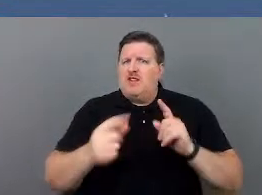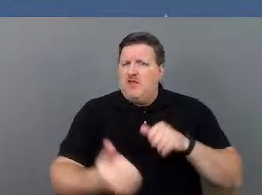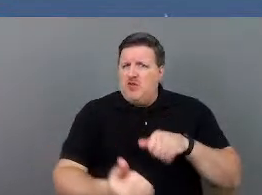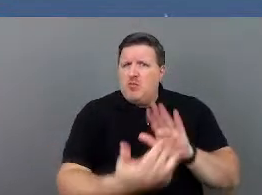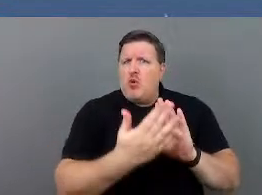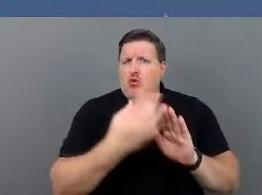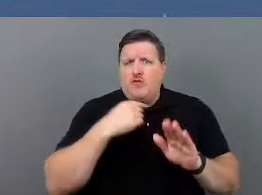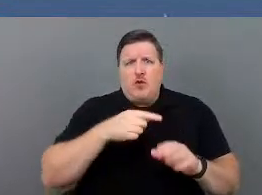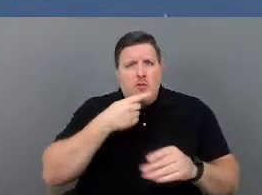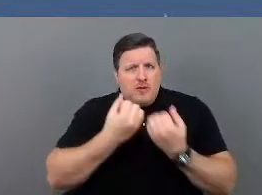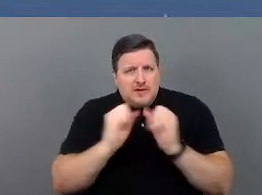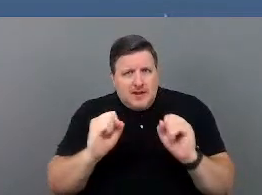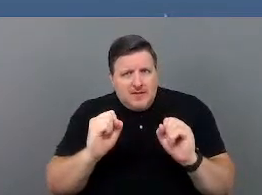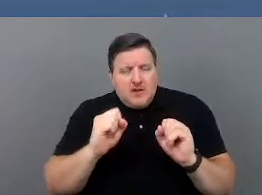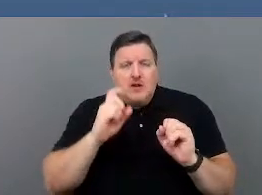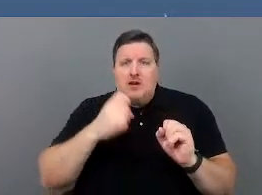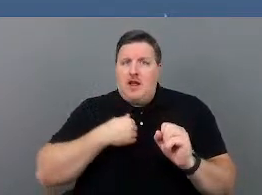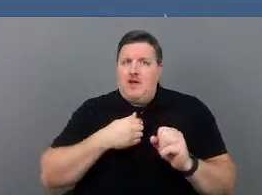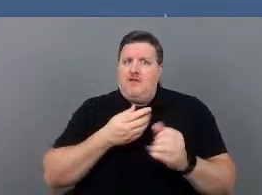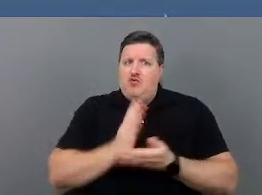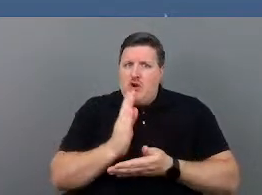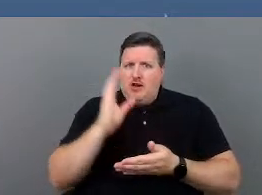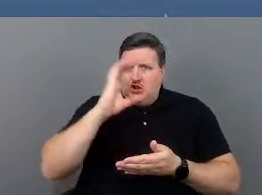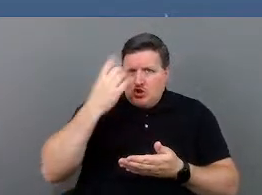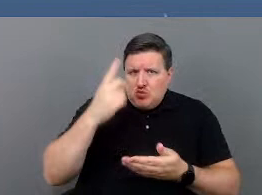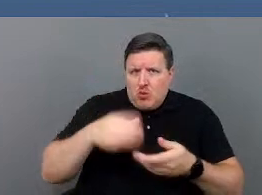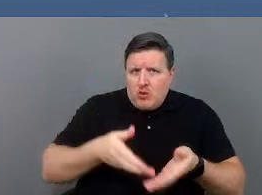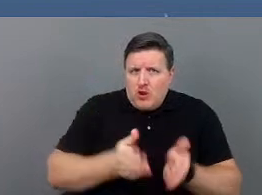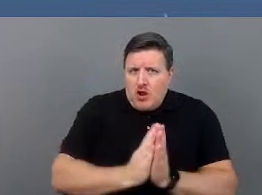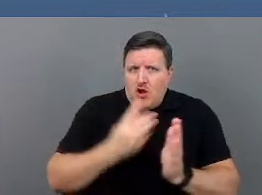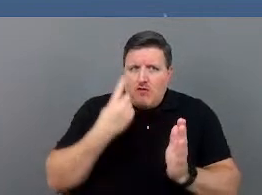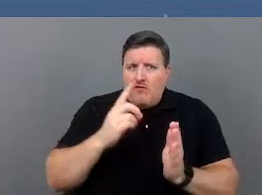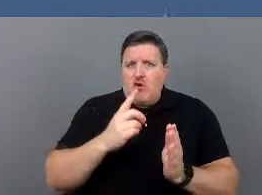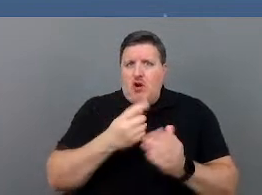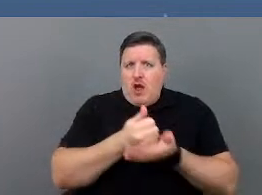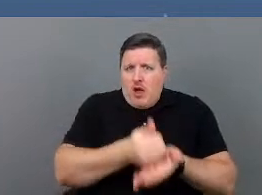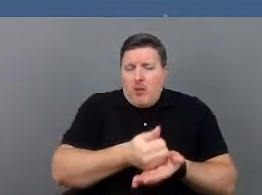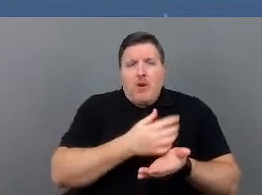AND WE DESERVE A CITY THAT INVESTS IN OUR COMMUNITIES. WE DESERVE THE RIGHT RESPONSES WHEN WE CALL THE CITY FOR HELP.